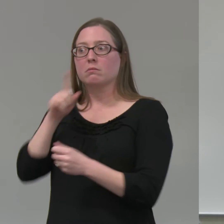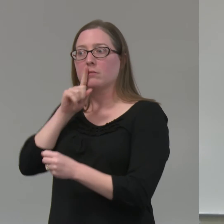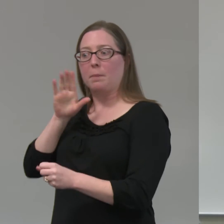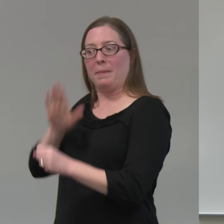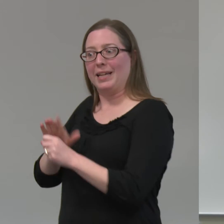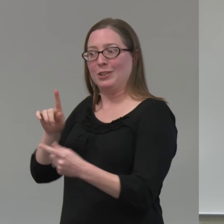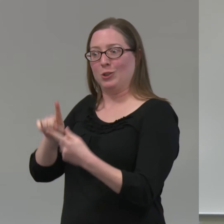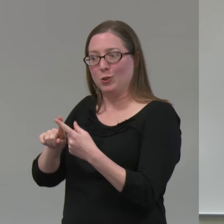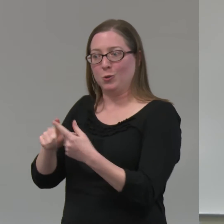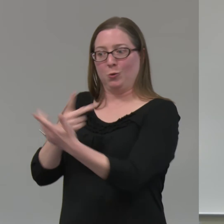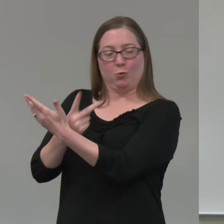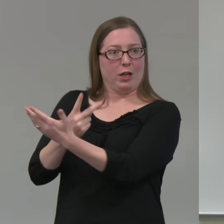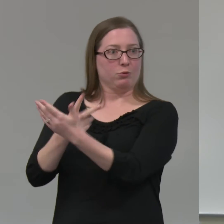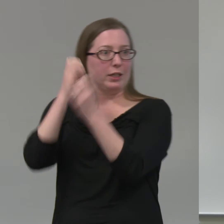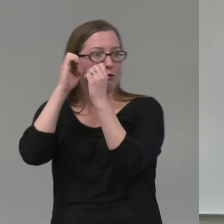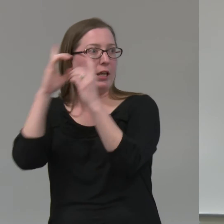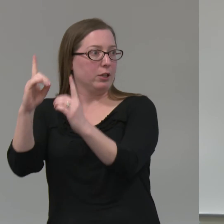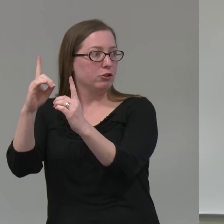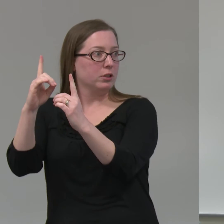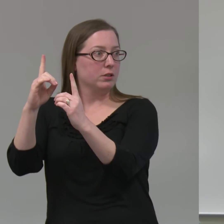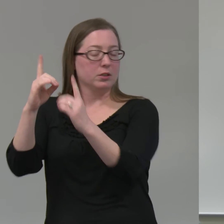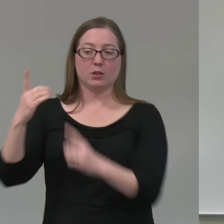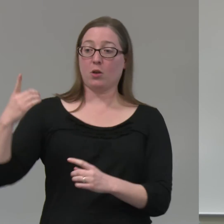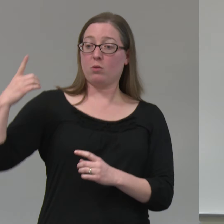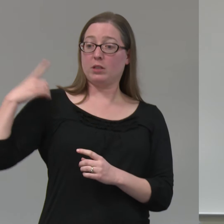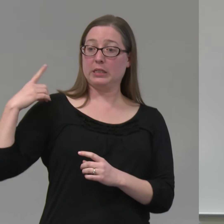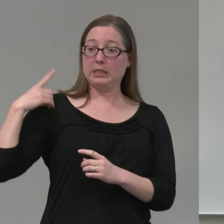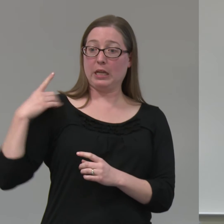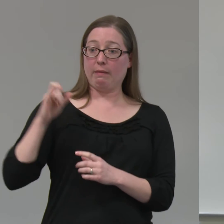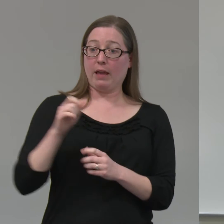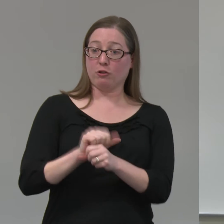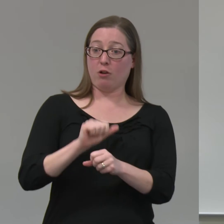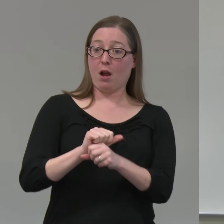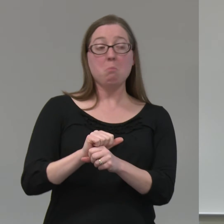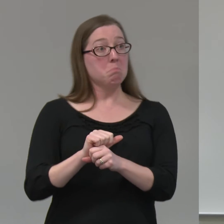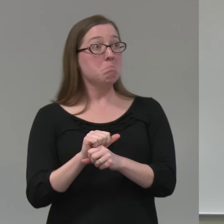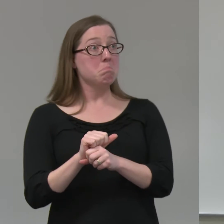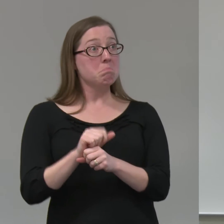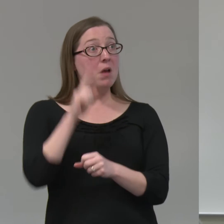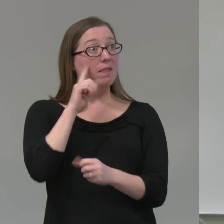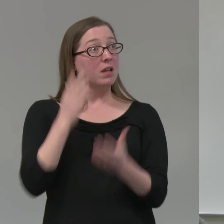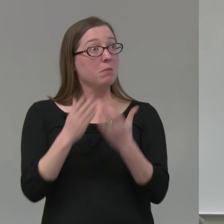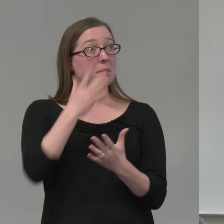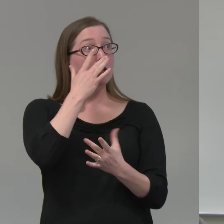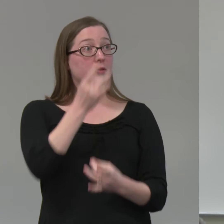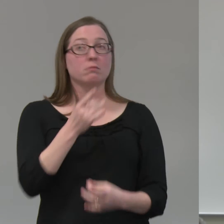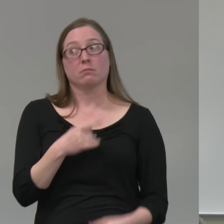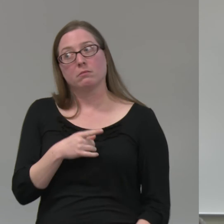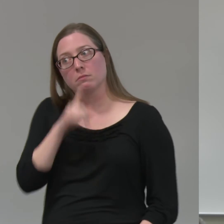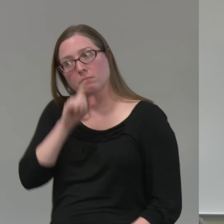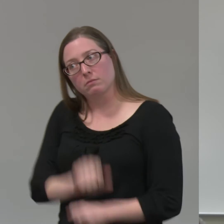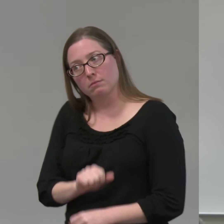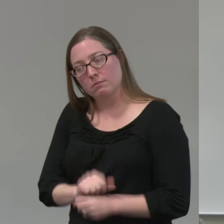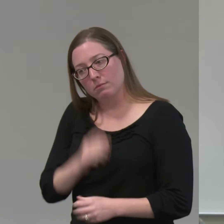to graduate education and thought the dean's job would be an interesting one, which it certainly has proven to be,